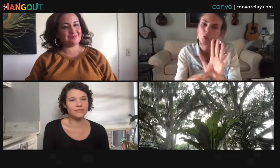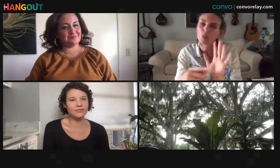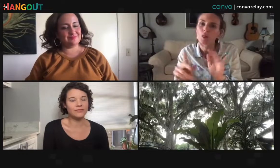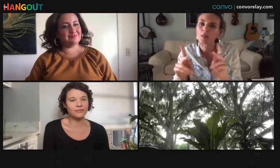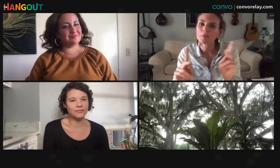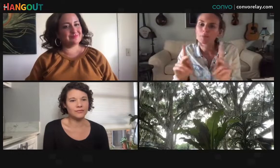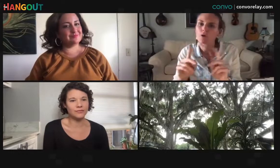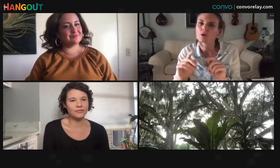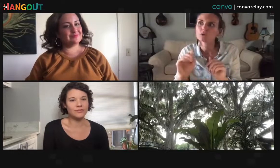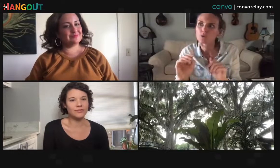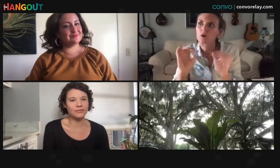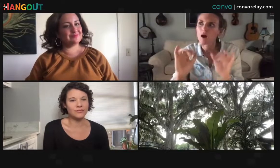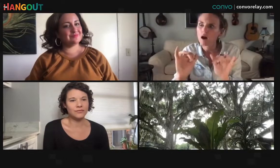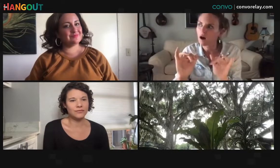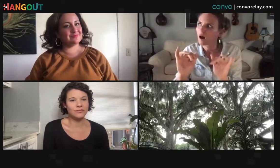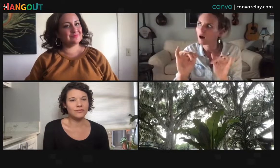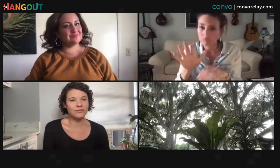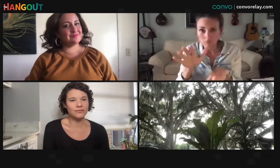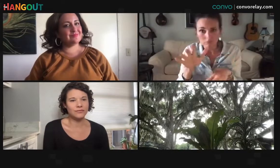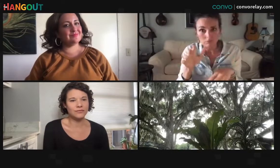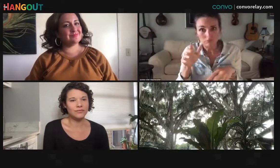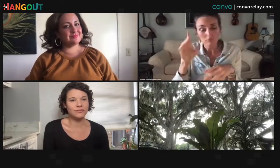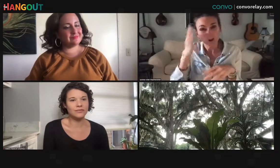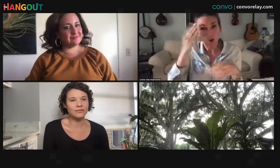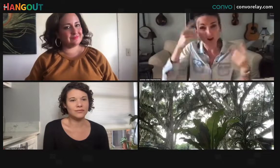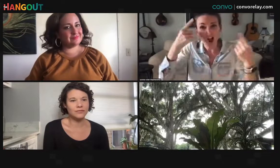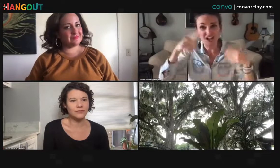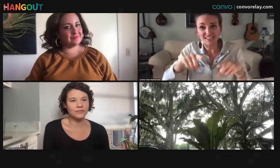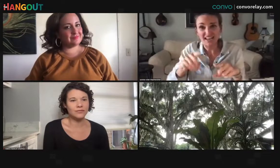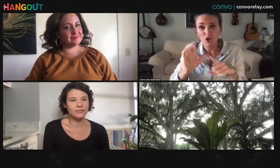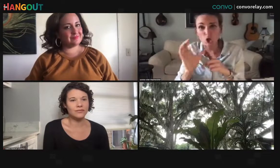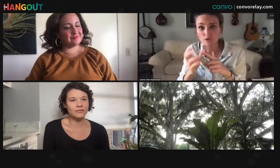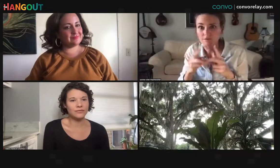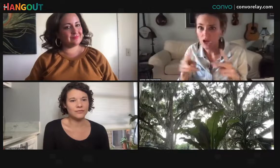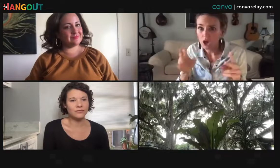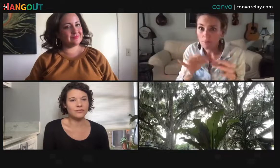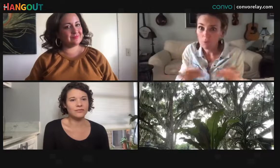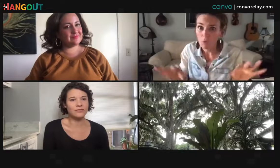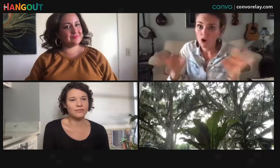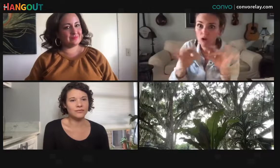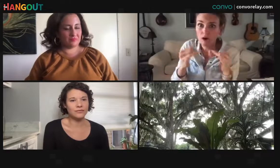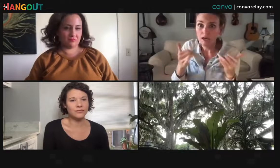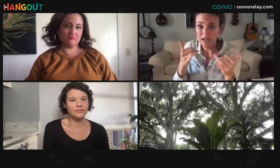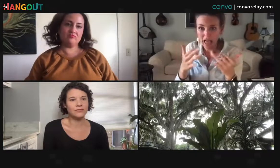remind people and hopefully as a guide i model this as well you know consent